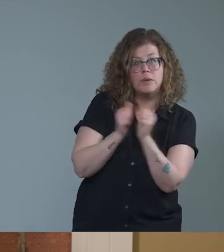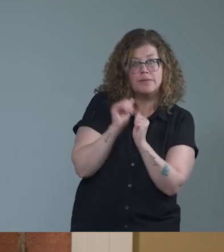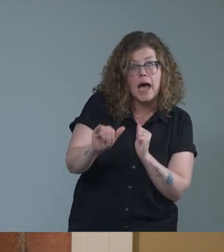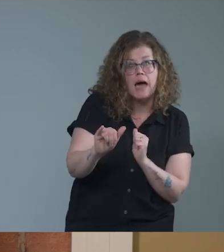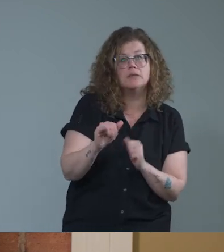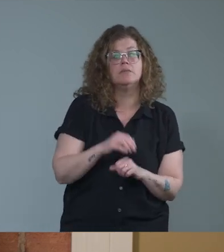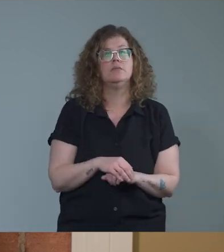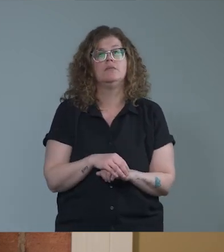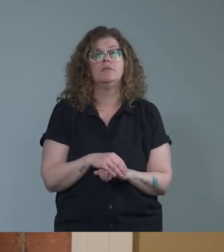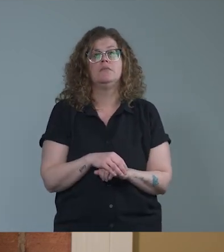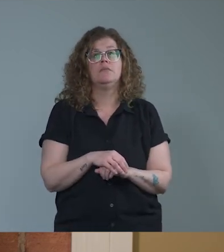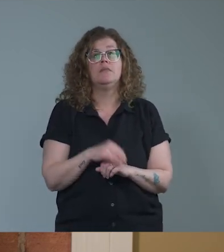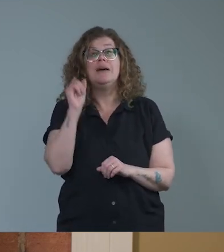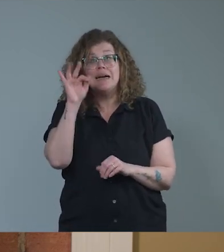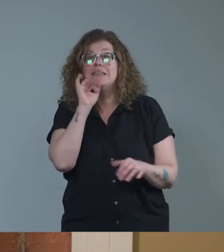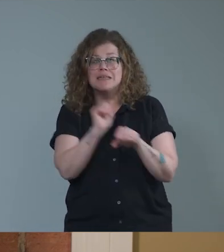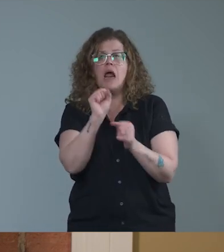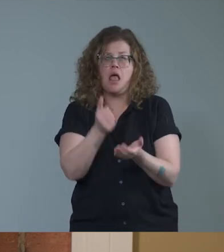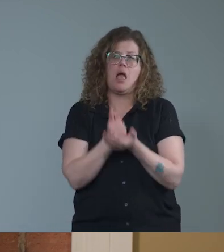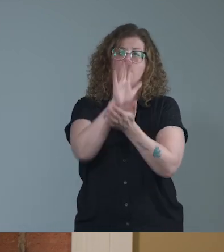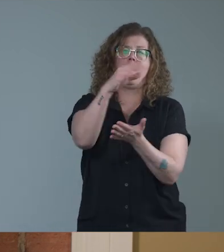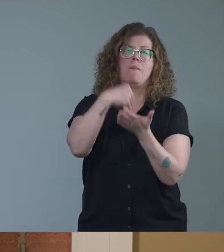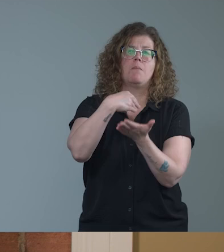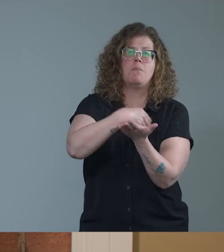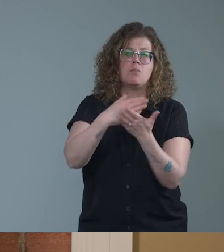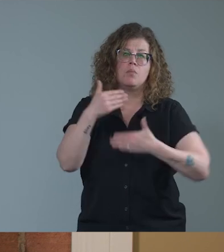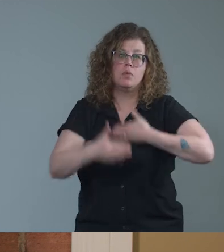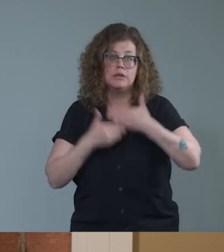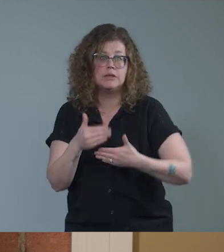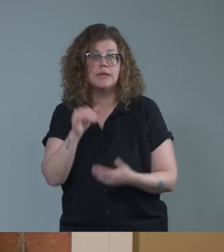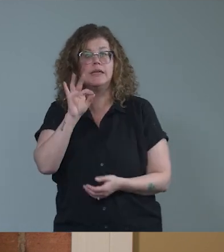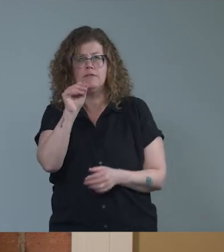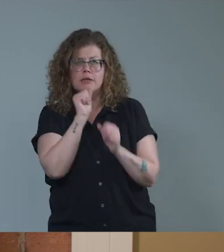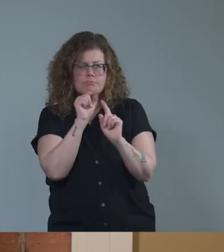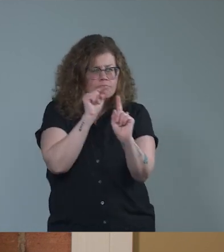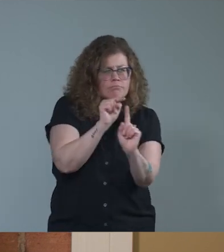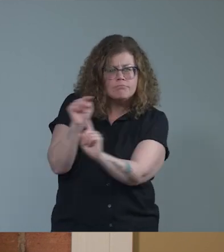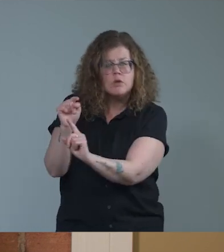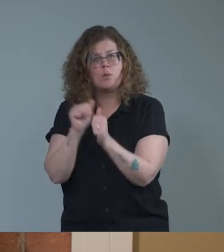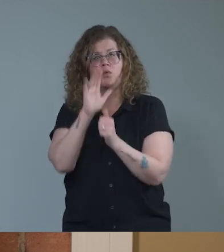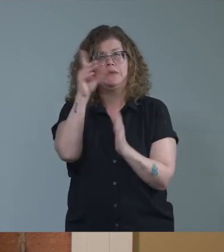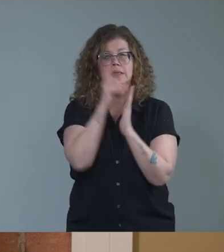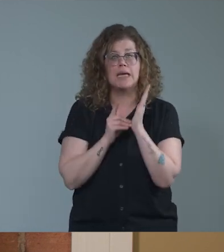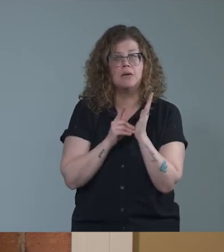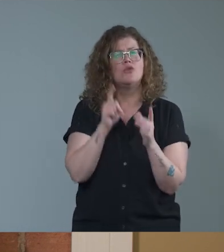So you're adding on to a project that already has an existing contractor in sight, and therefore you don't have to cover those on your own.